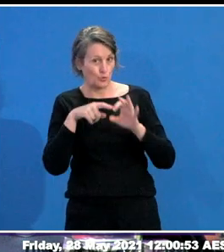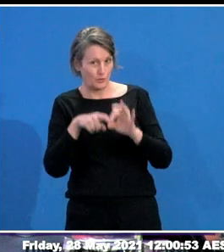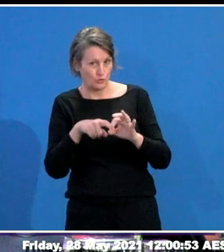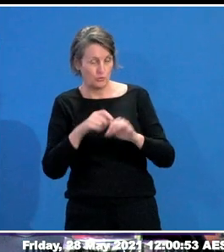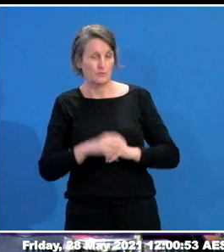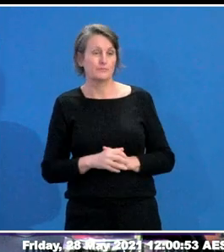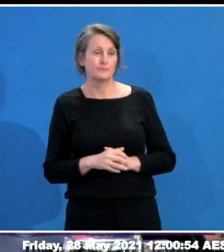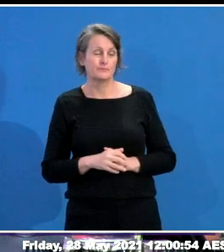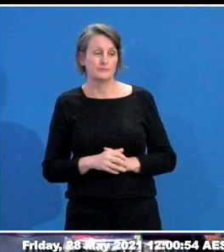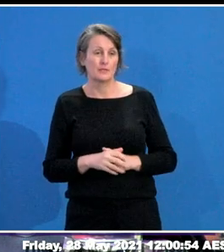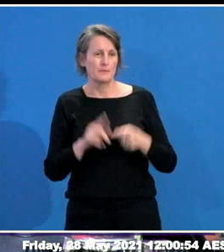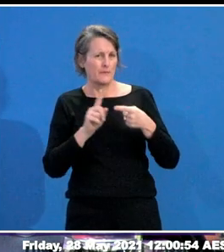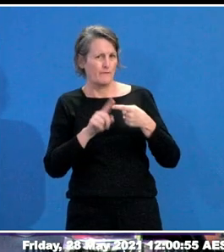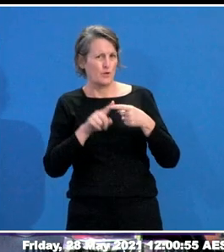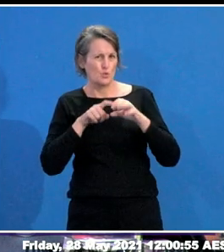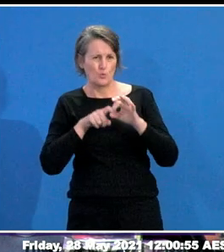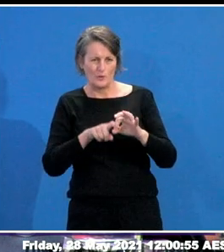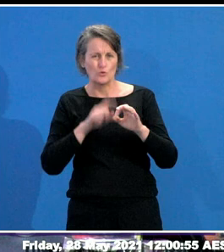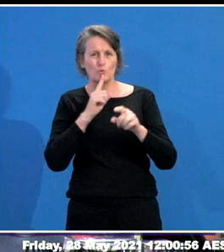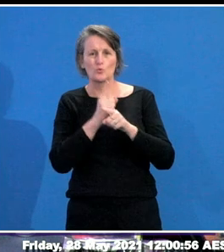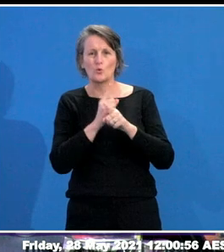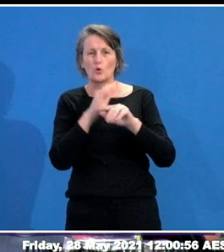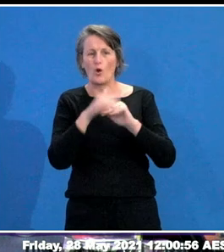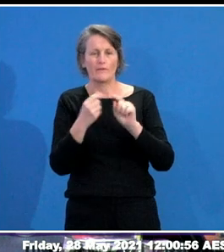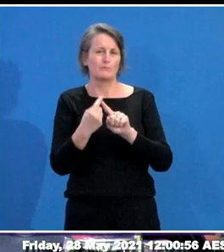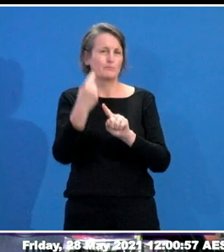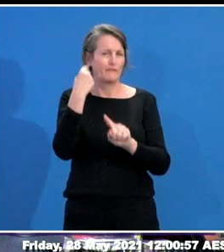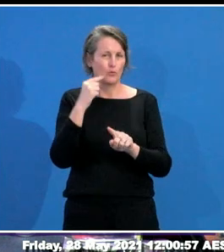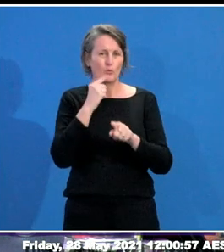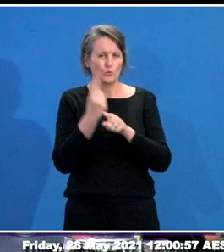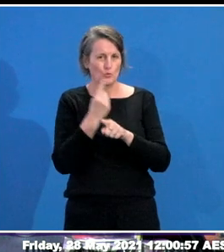Ms Cuddihy, the first question relates to earlier in your evidence when you